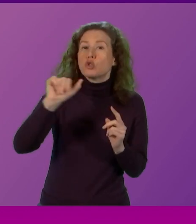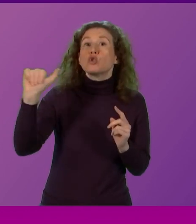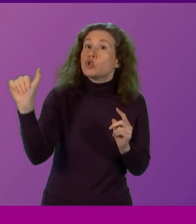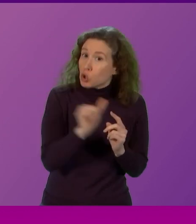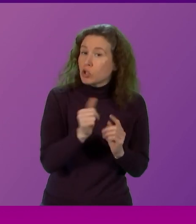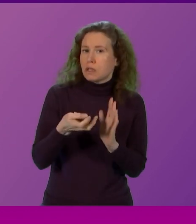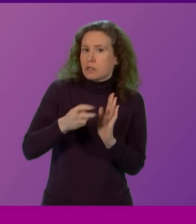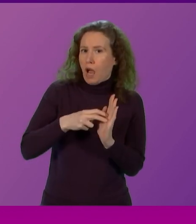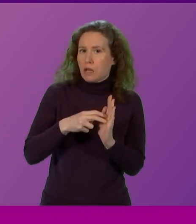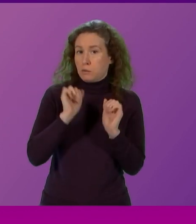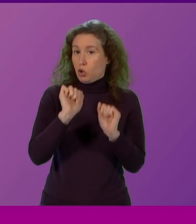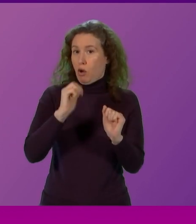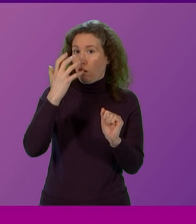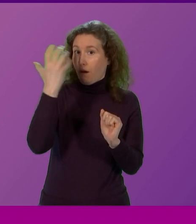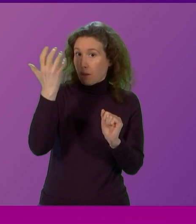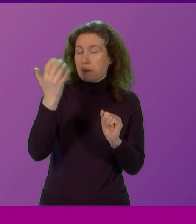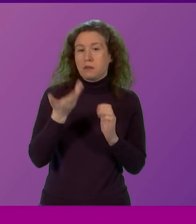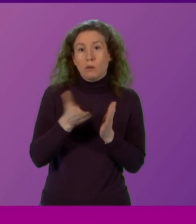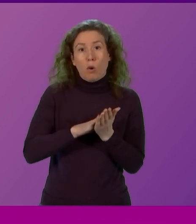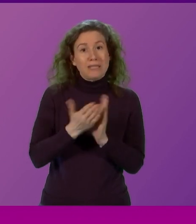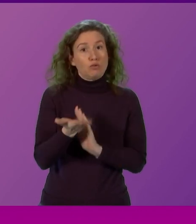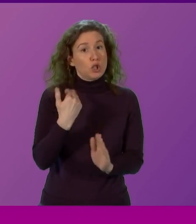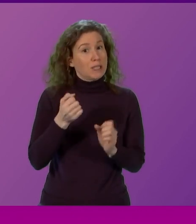up to her Government’s deposit return scheme?